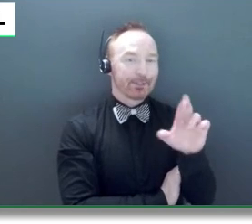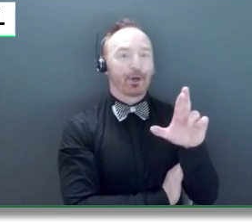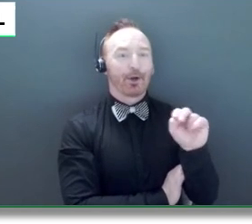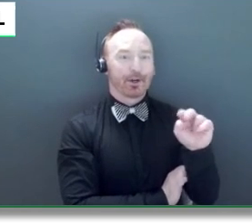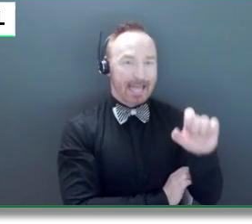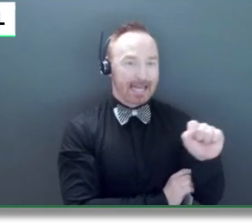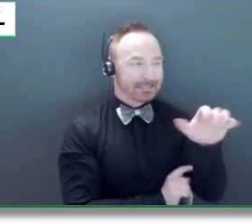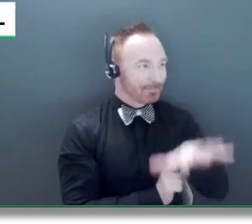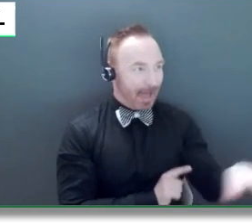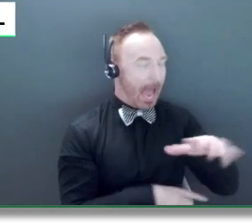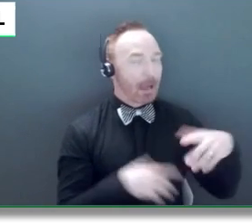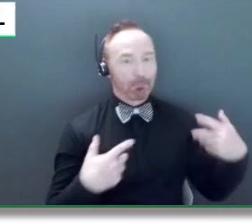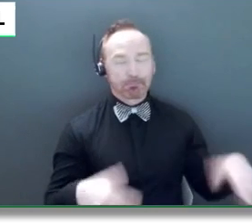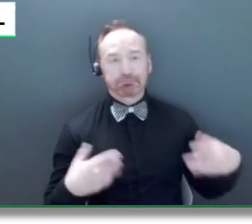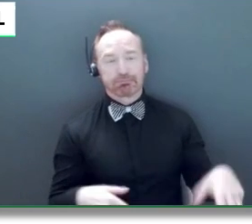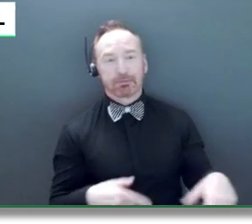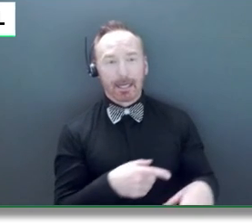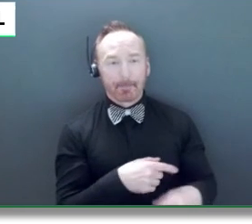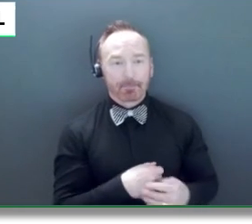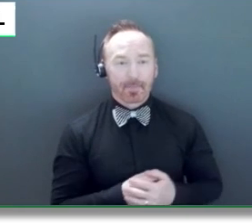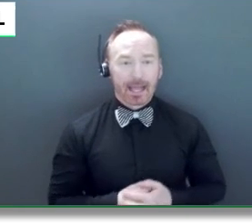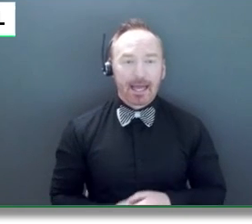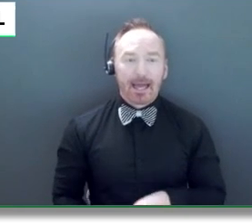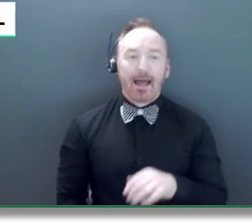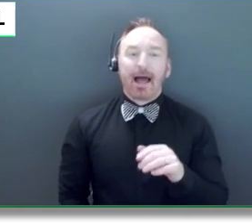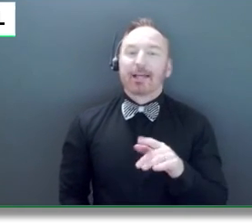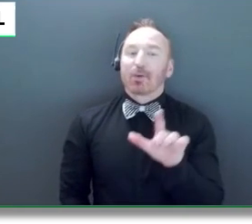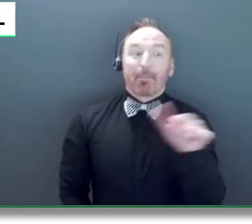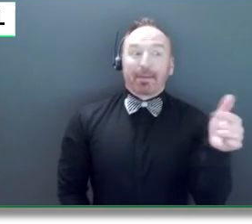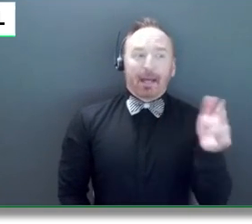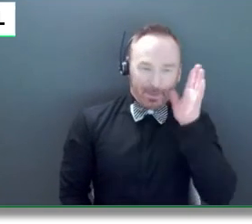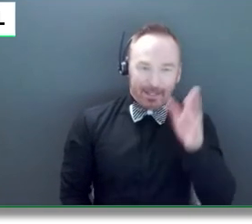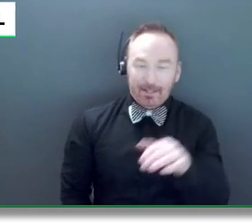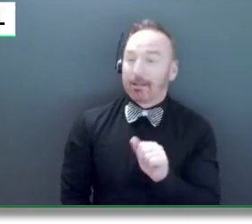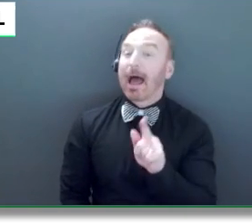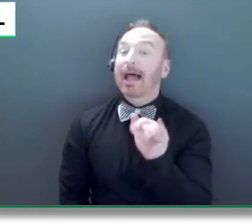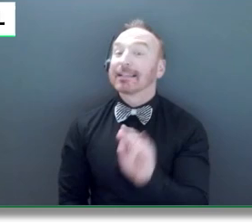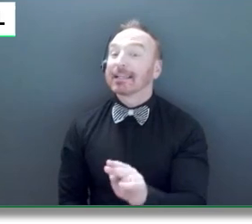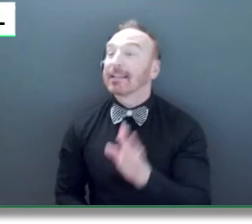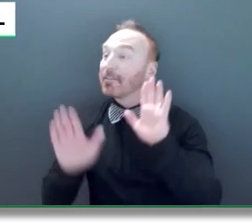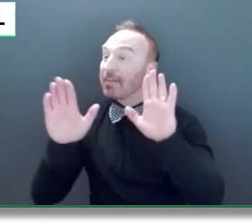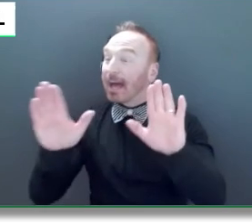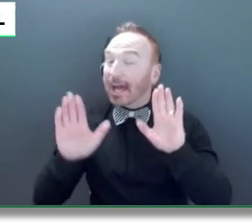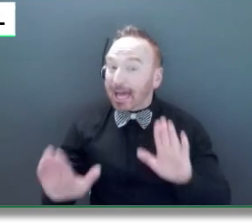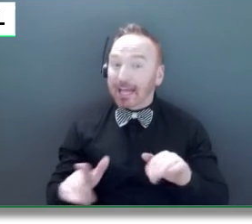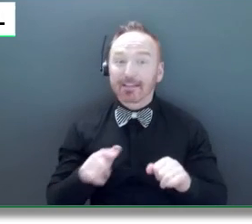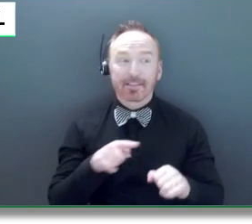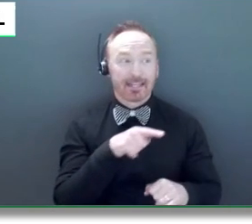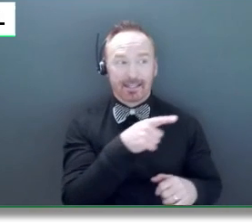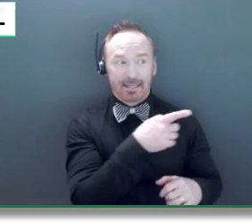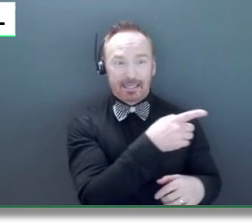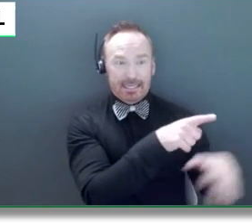fantastic. That is that's fantastic to hear that. There's there's you know things going well somewhere. Uh Carinna, let's hear from